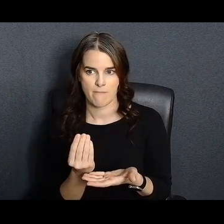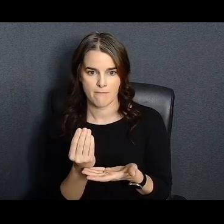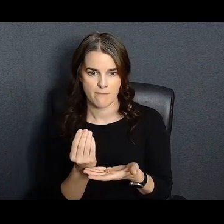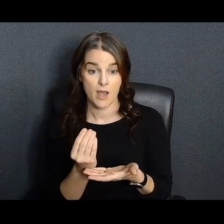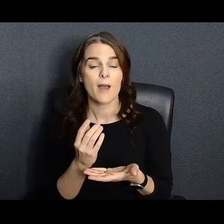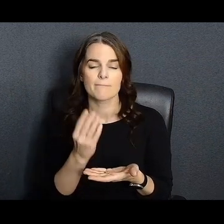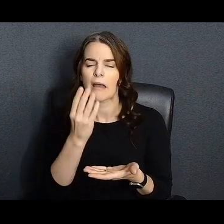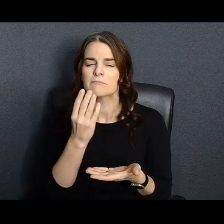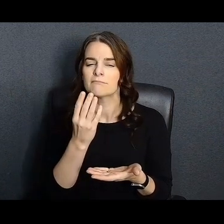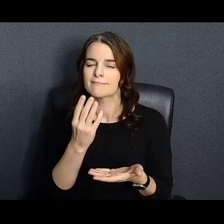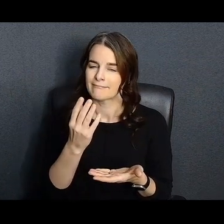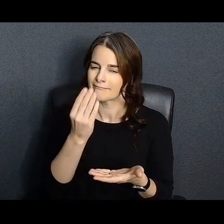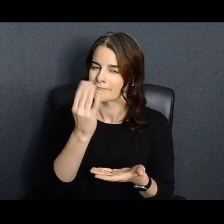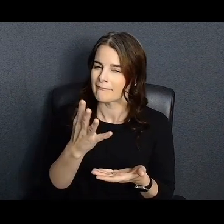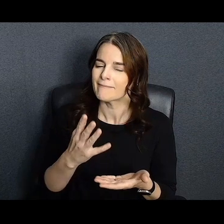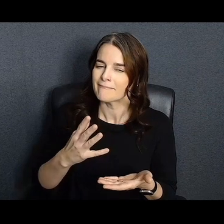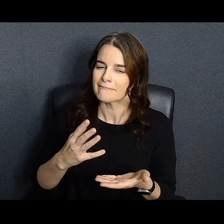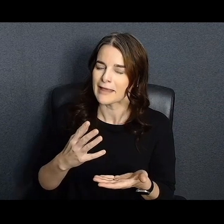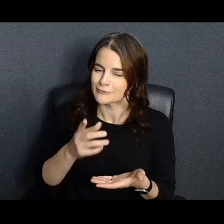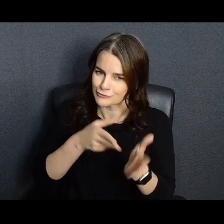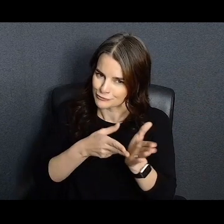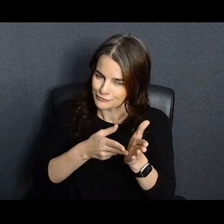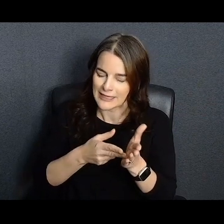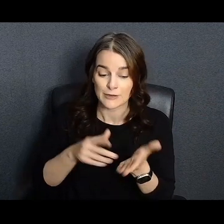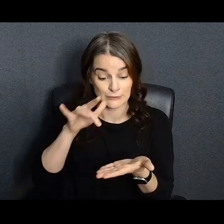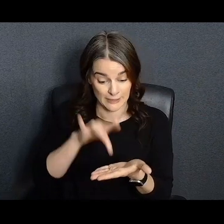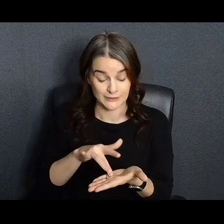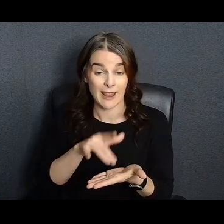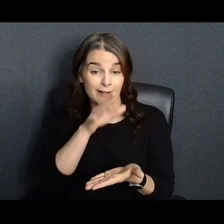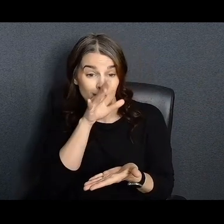When you touched it, it talked and it said brownies. But somebody could build a sentence.